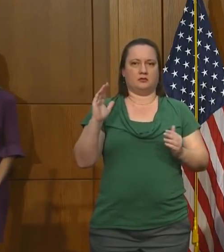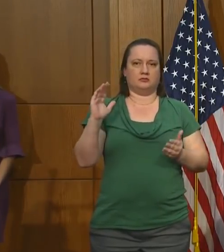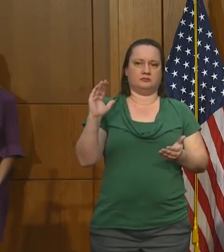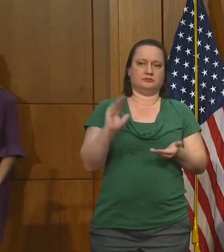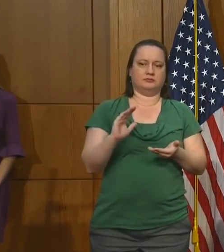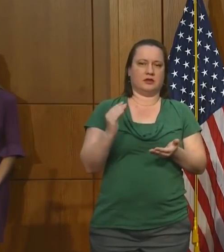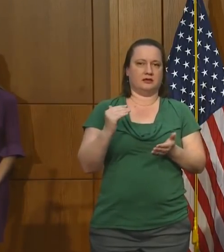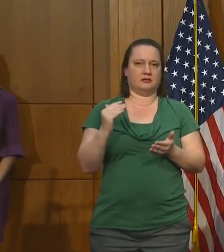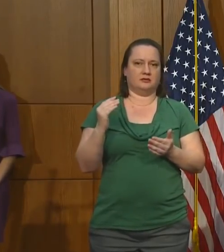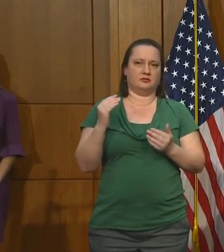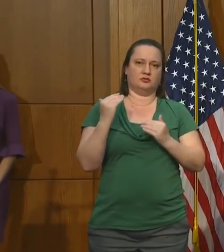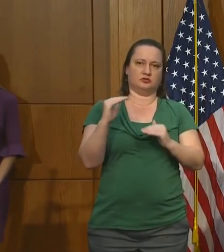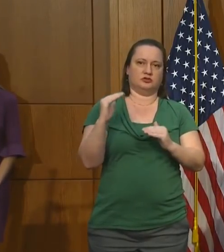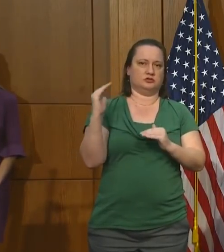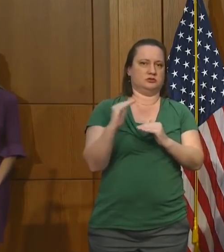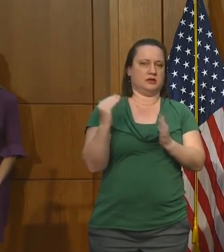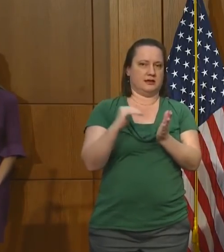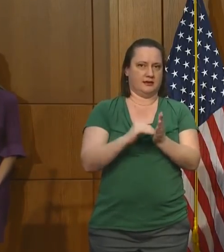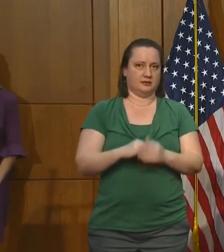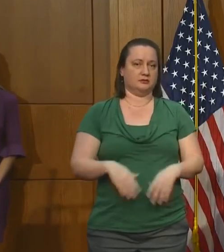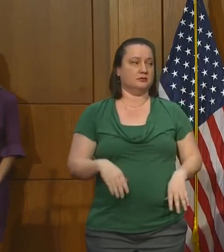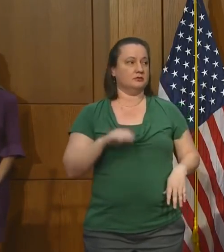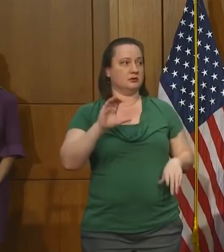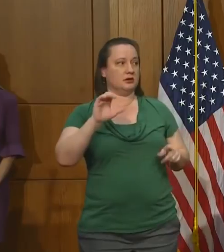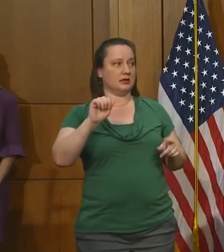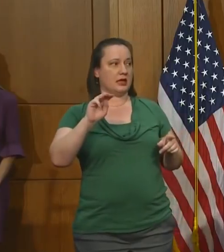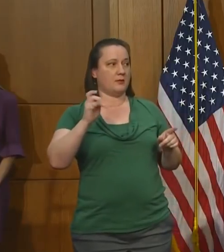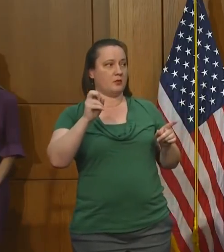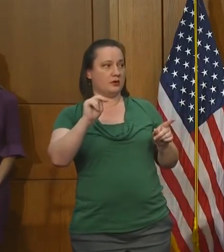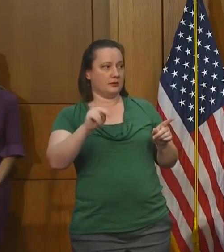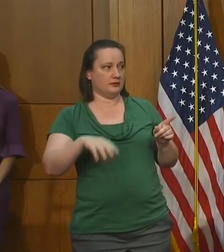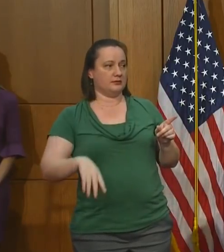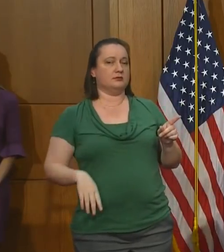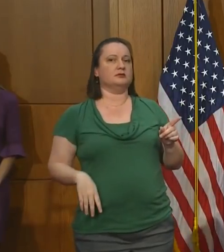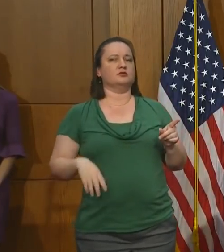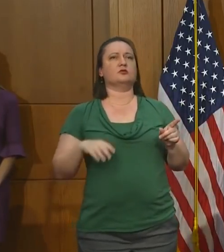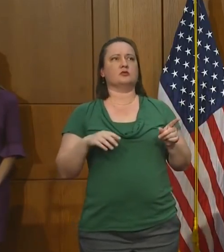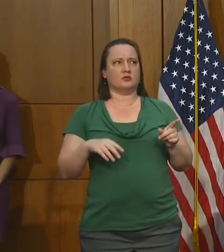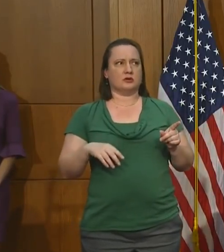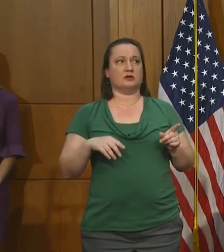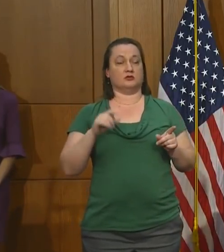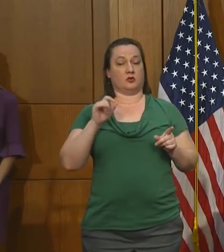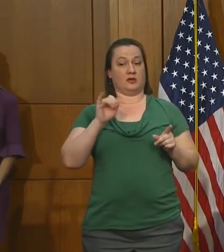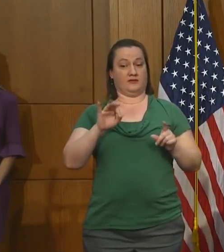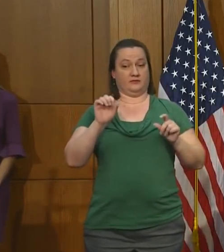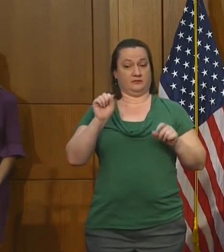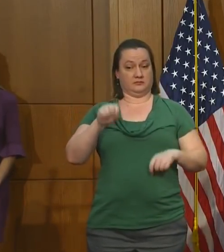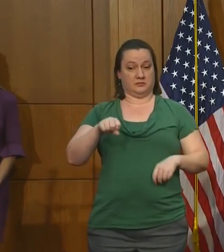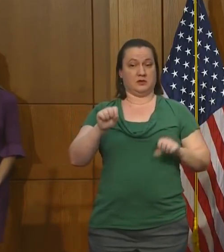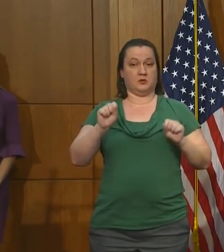ABLE TO OR NEED TO MAKE ADJUSTMENTS AND I. RESTRICTIONS. REGARDING THAT. BACK IN